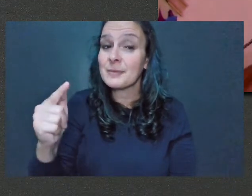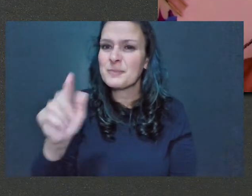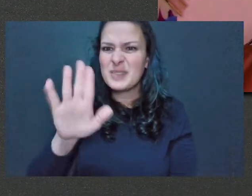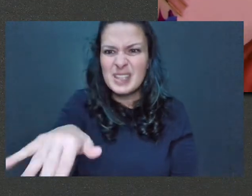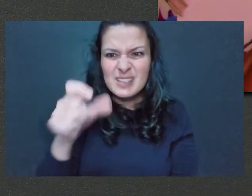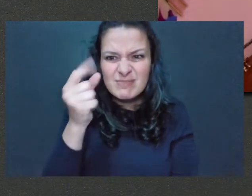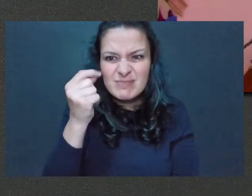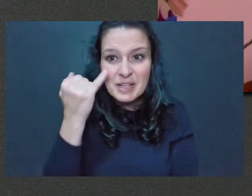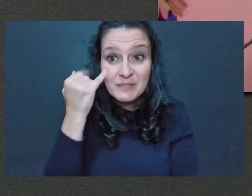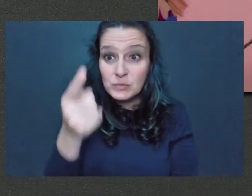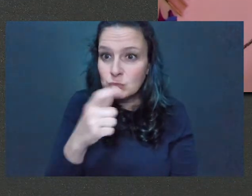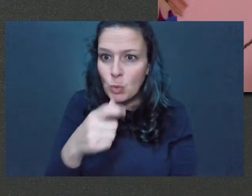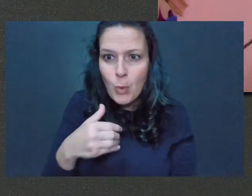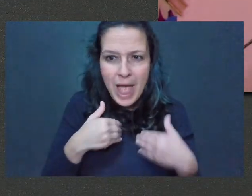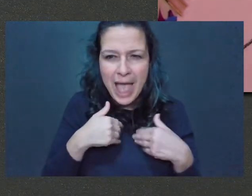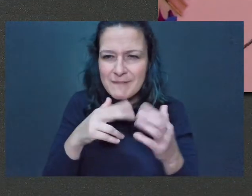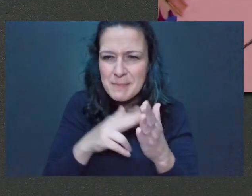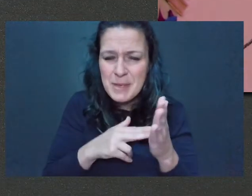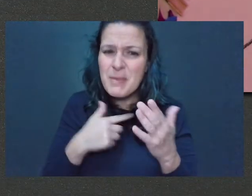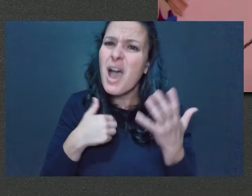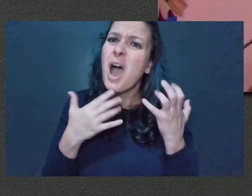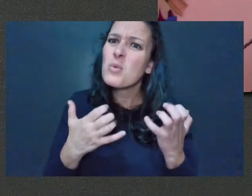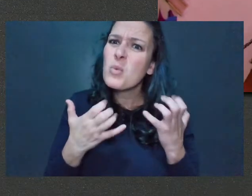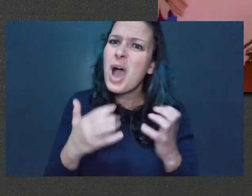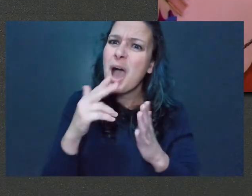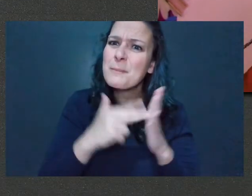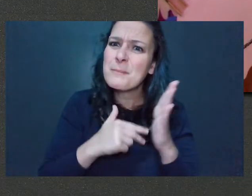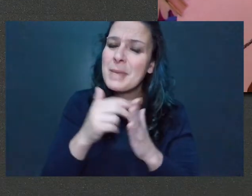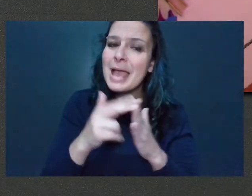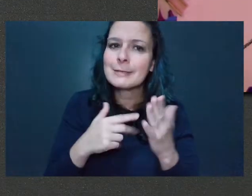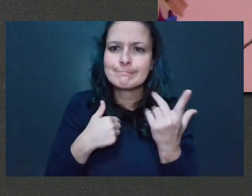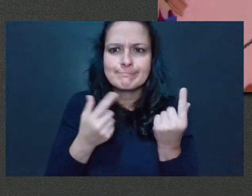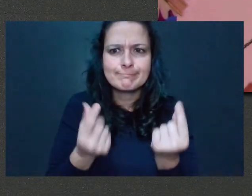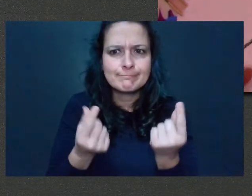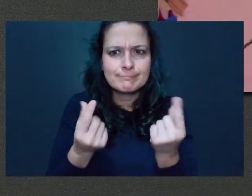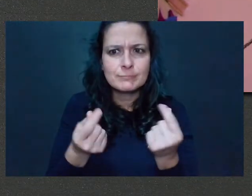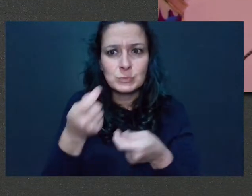and you found yourself some washable markers, let me show you how you can do that.